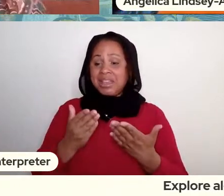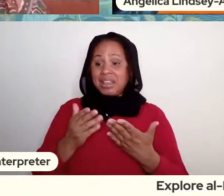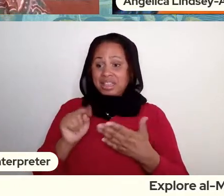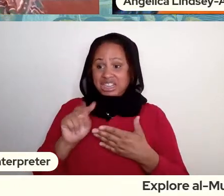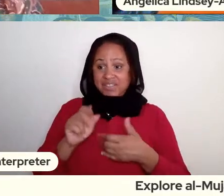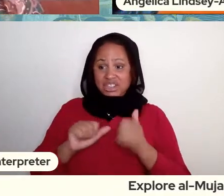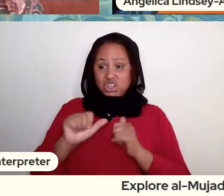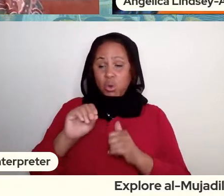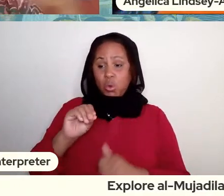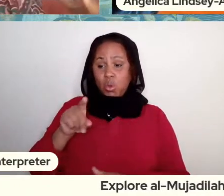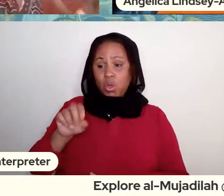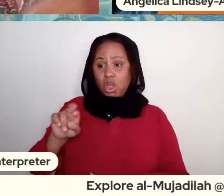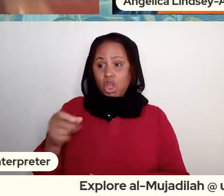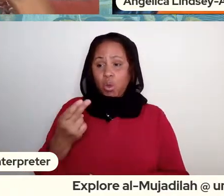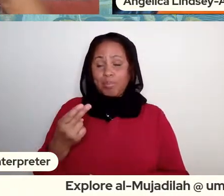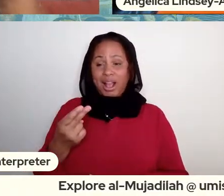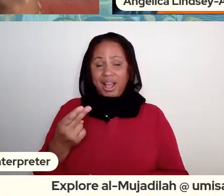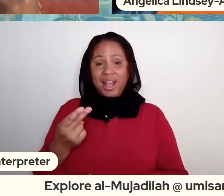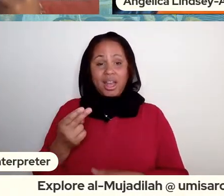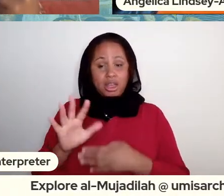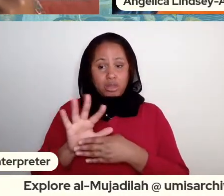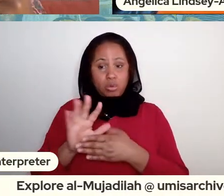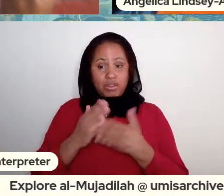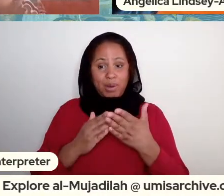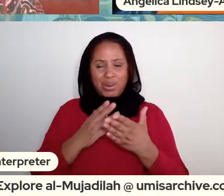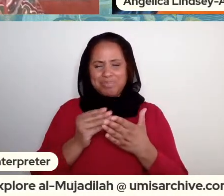you know whose archive.com to see the full thing but there's a bit of a kind of there is a stigma